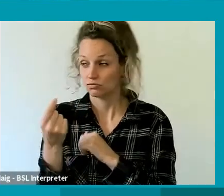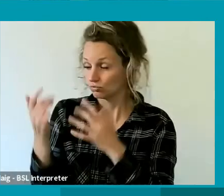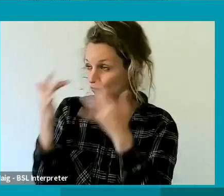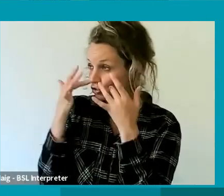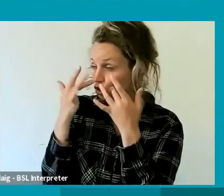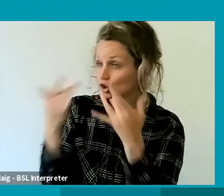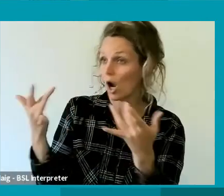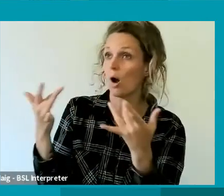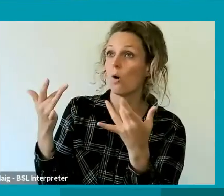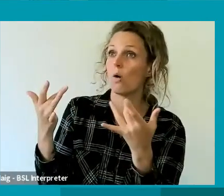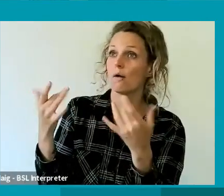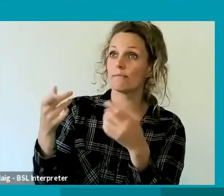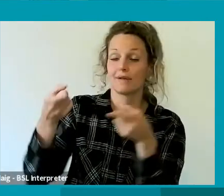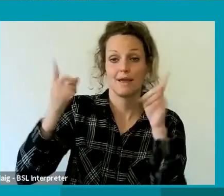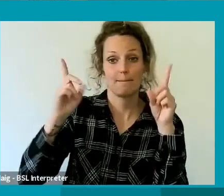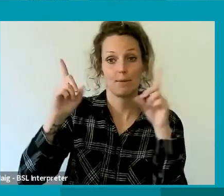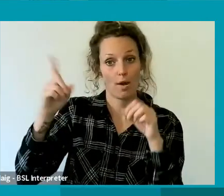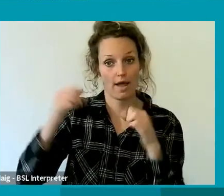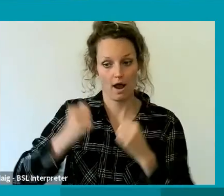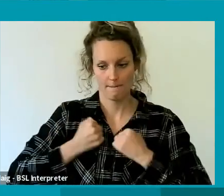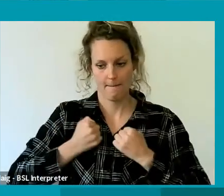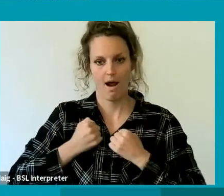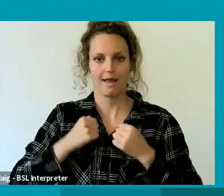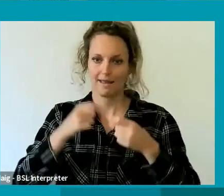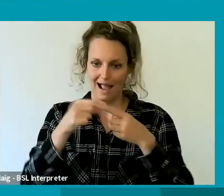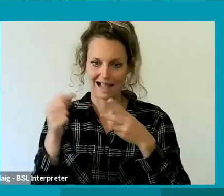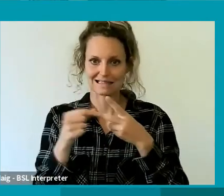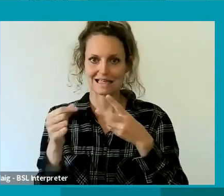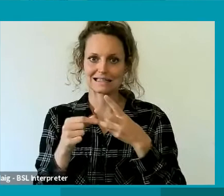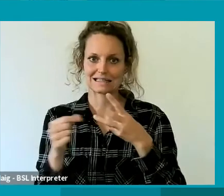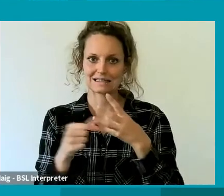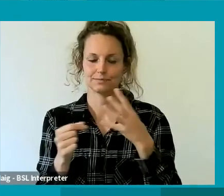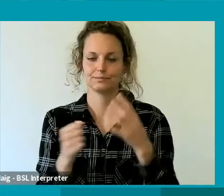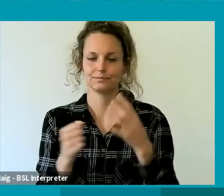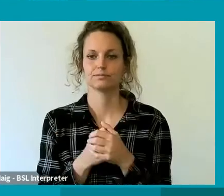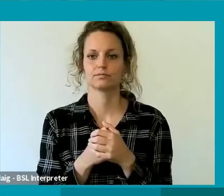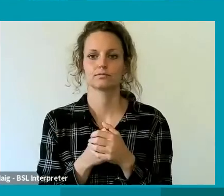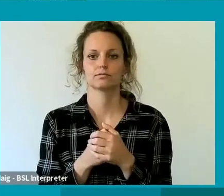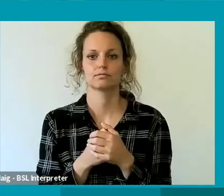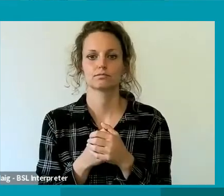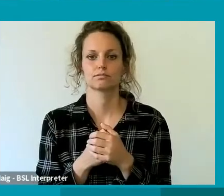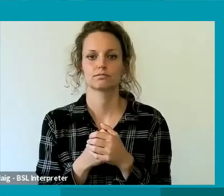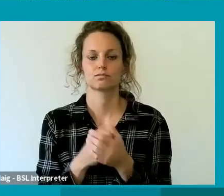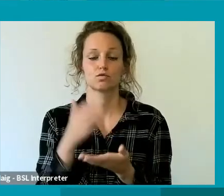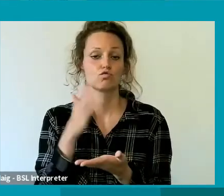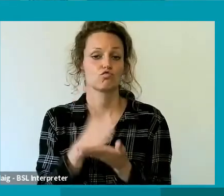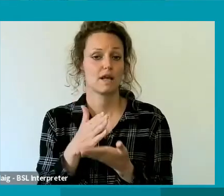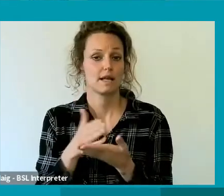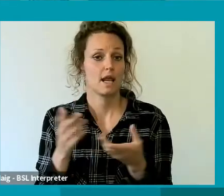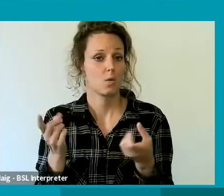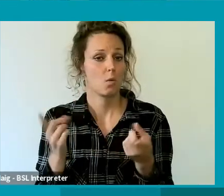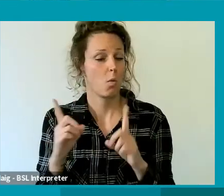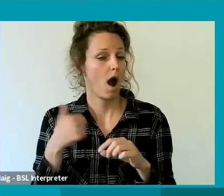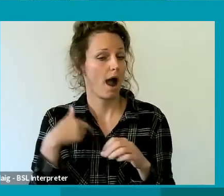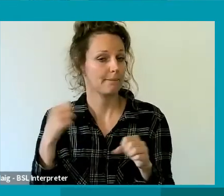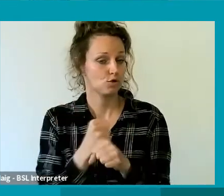these are your assets. So really what we're doing or what I'm attempting to do is to really